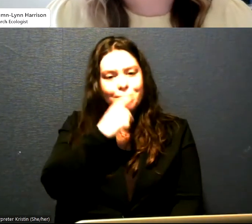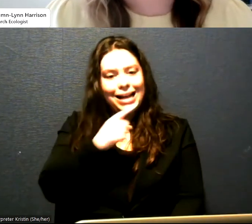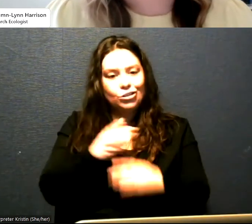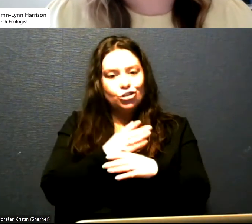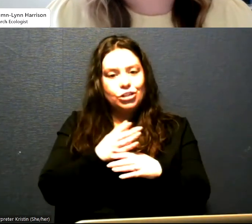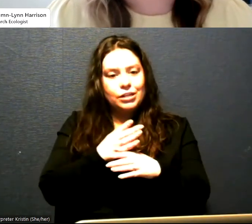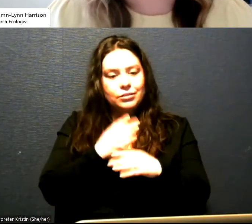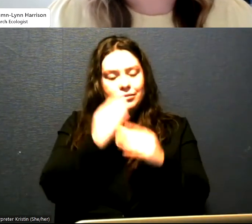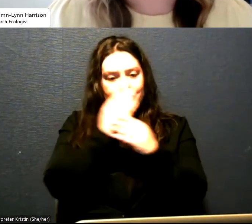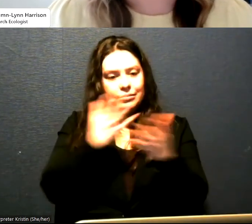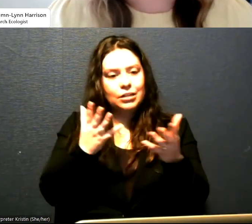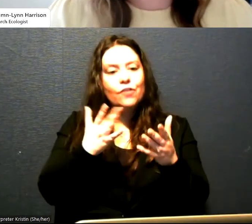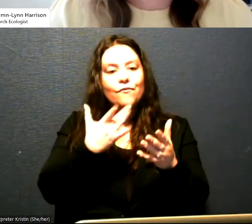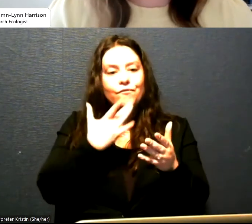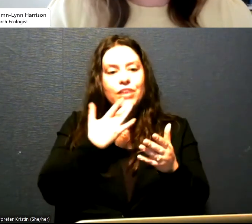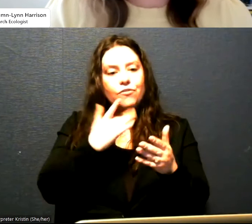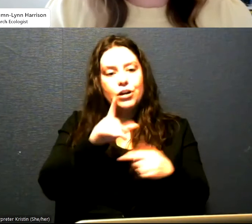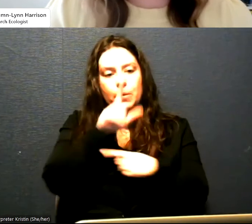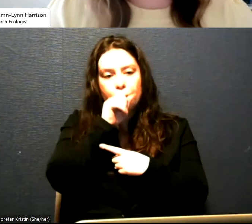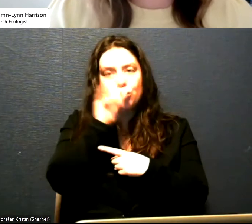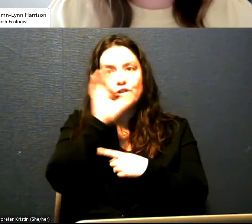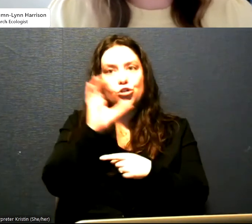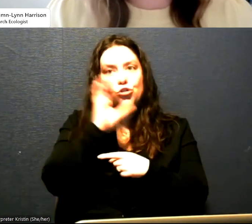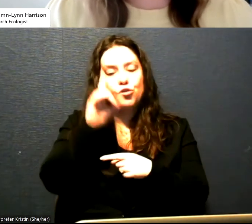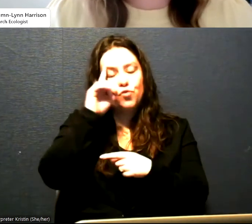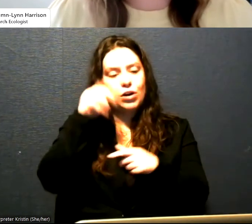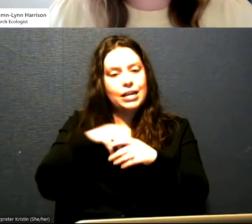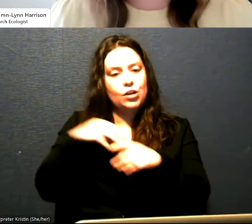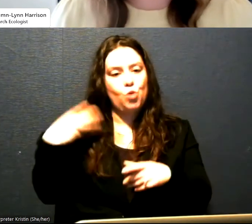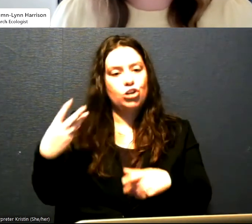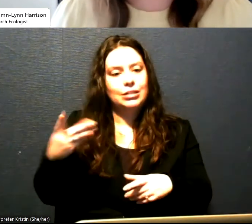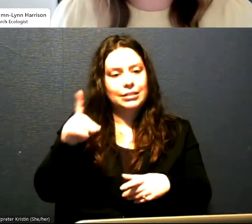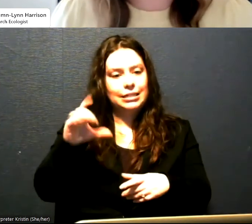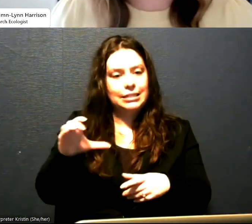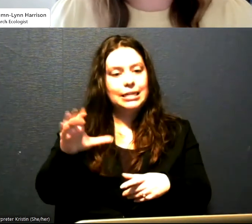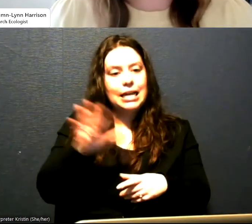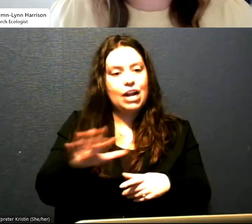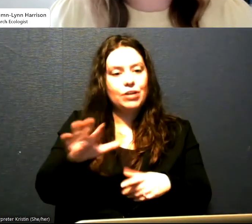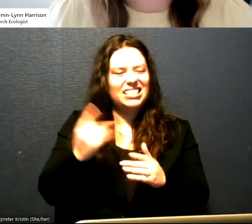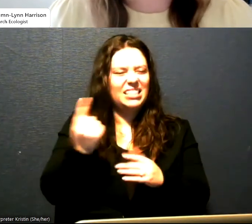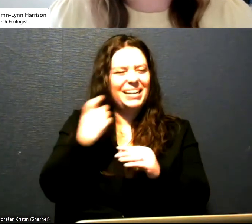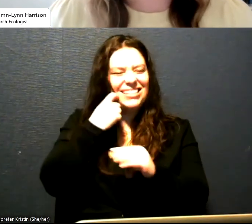in the DC area are. Um, somebody is new to the area and wants to look for birds. Autumn-Lynn, do you want